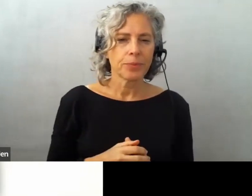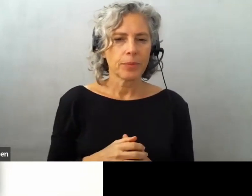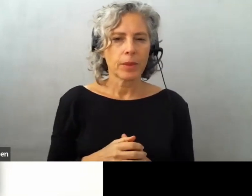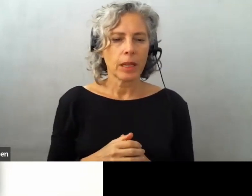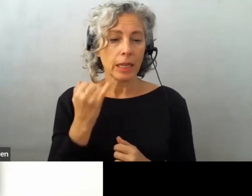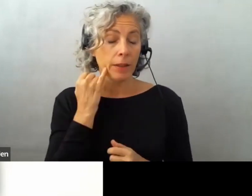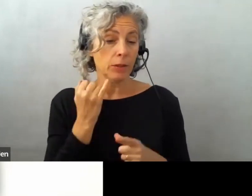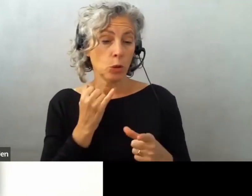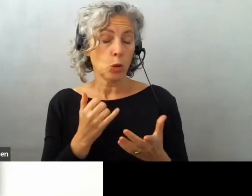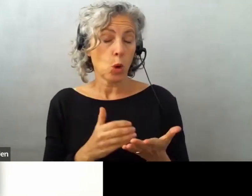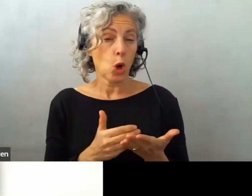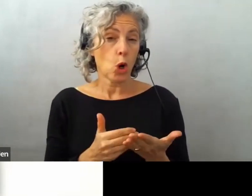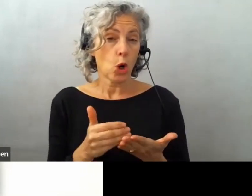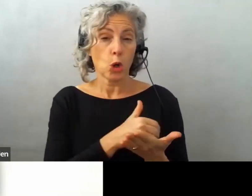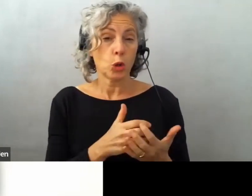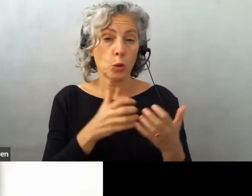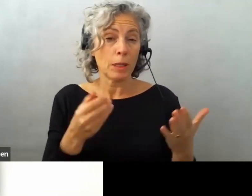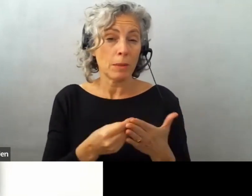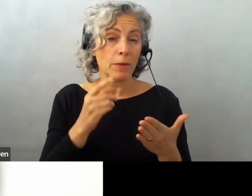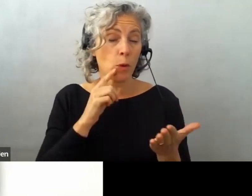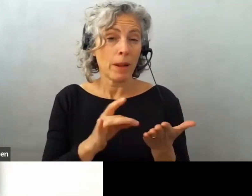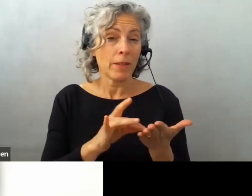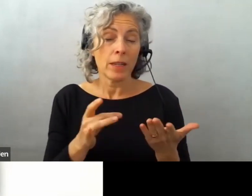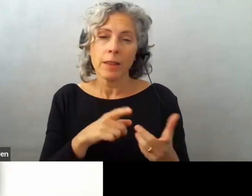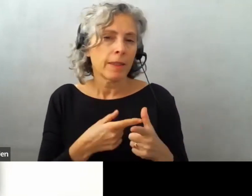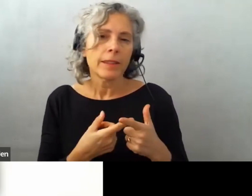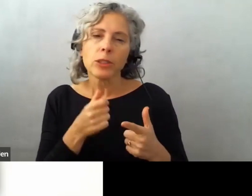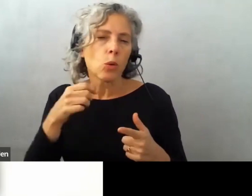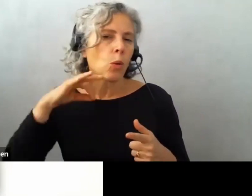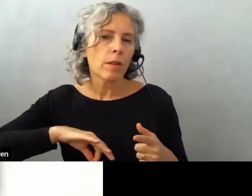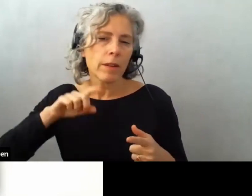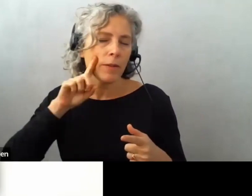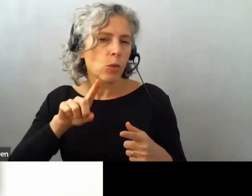you make too much money to qualify for Medicaid, you don't qualify for home and community based services